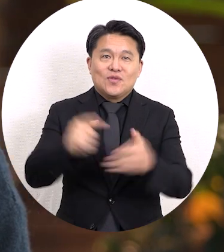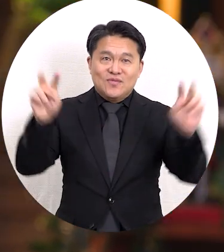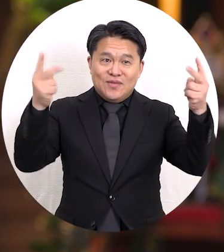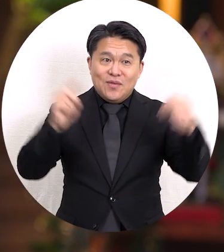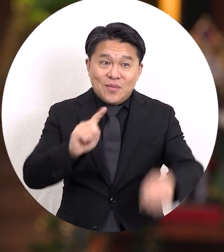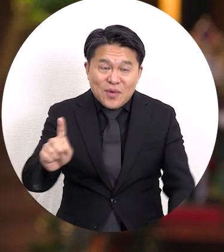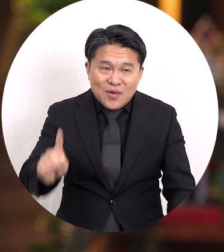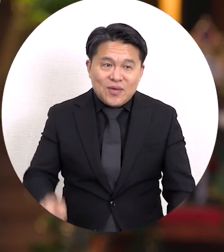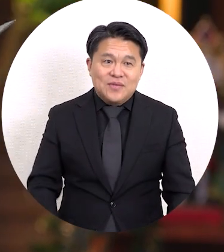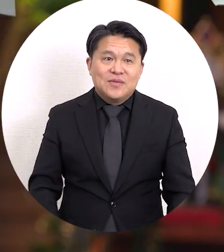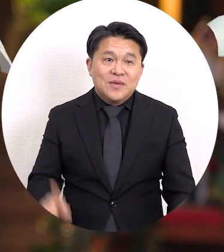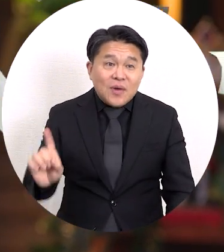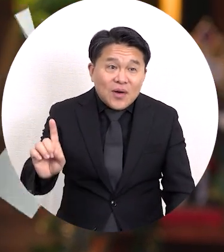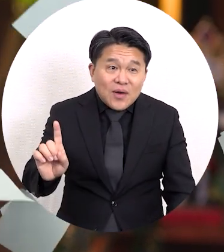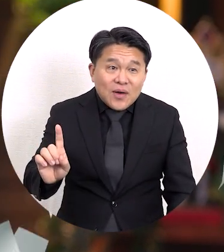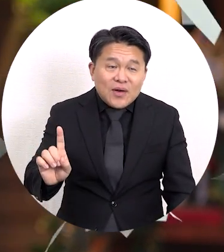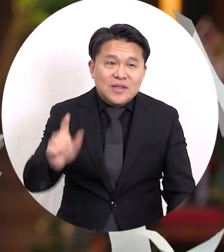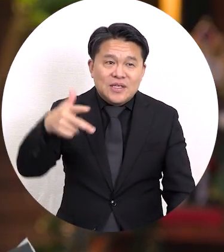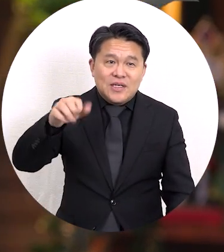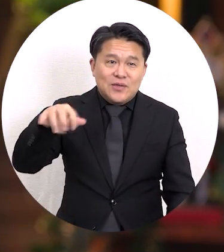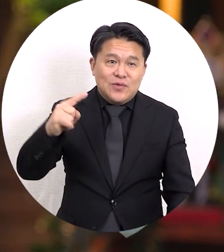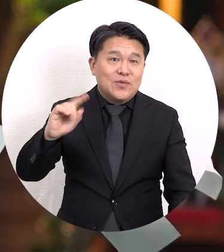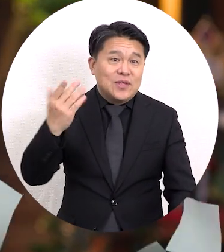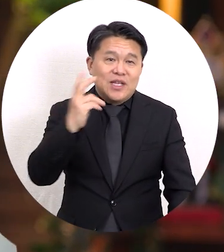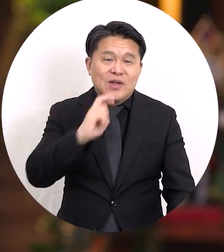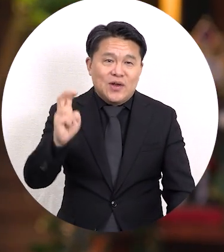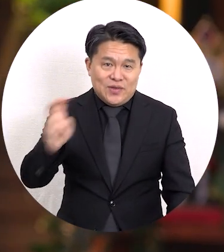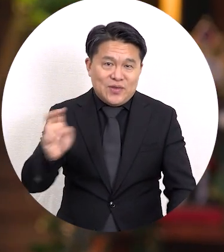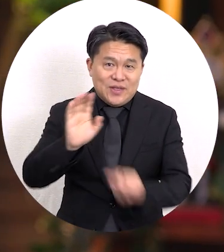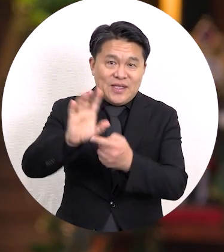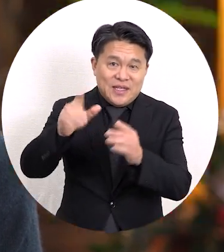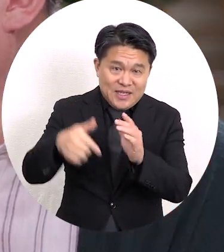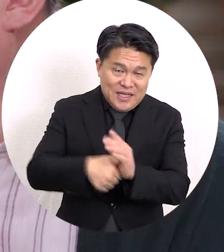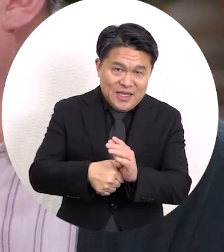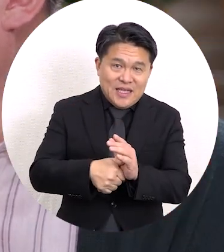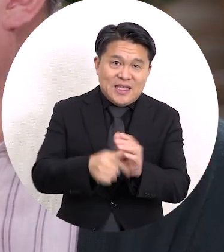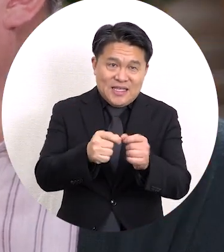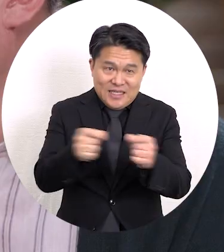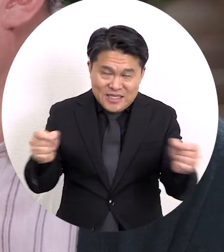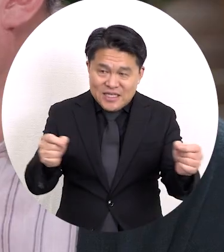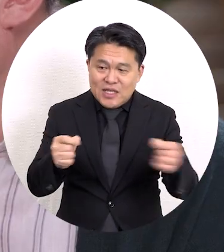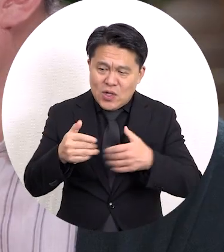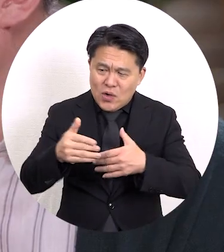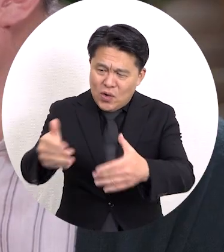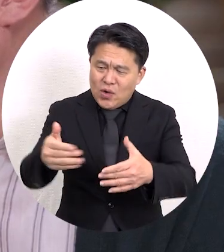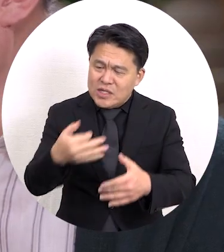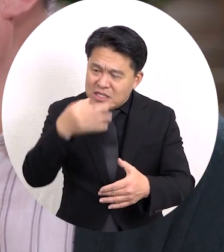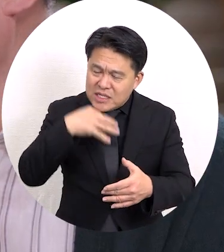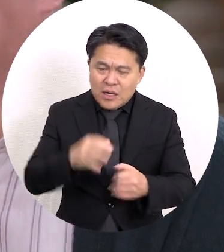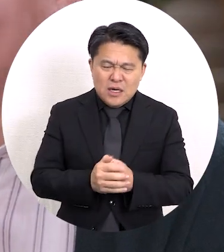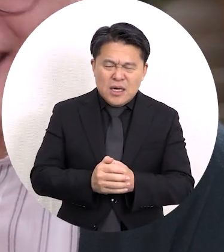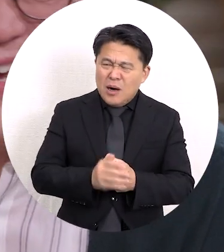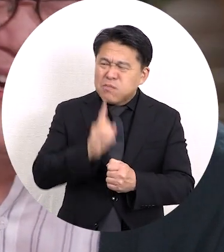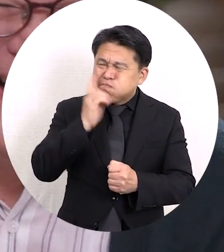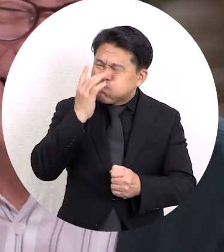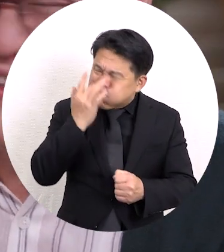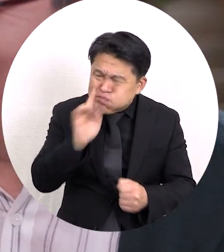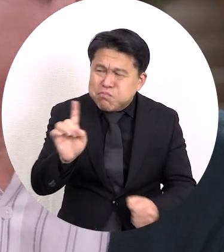"The Effect of Key Distance on the Recognition of Transposed Melodies.” It’s definitely in our language, but it’s hard to understand what it actually means.